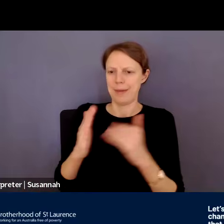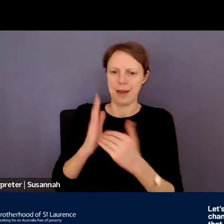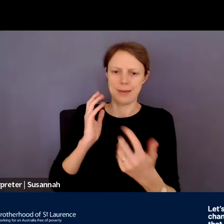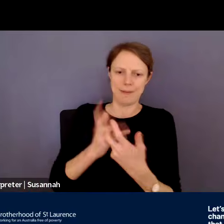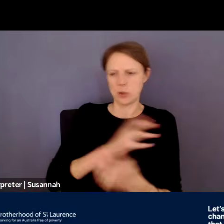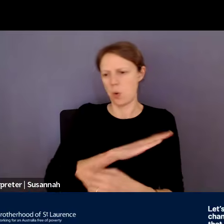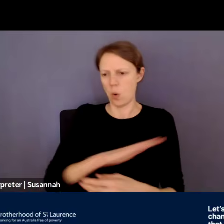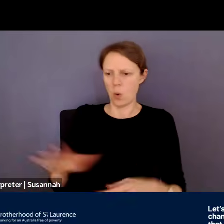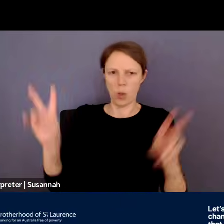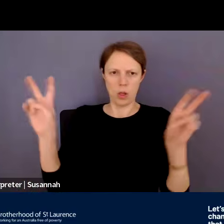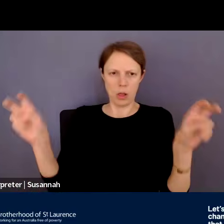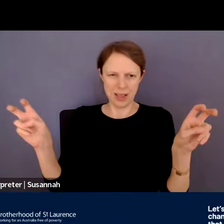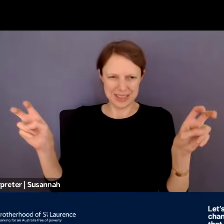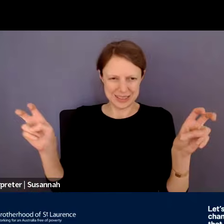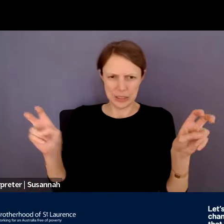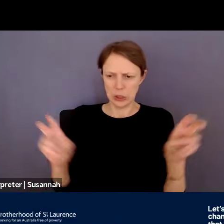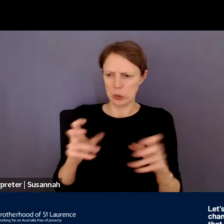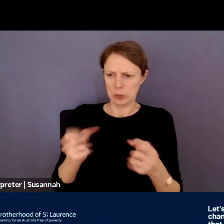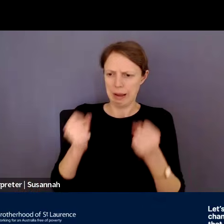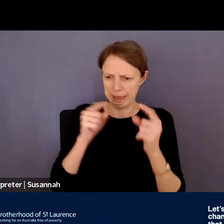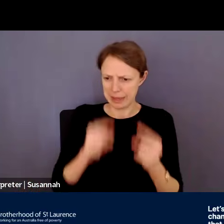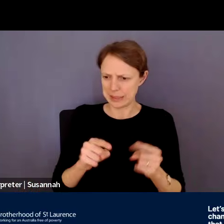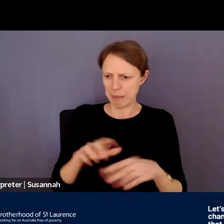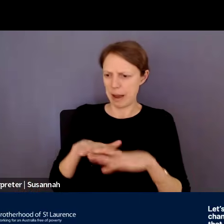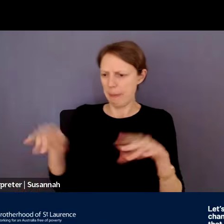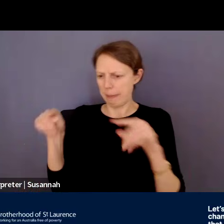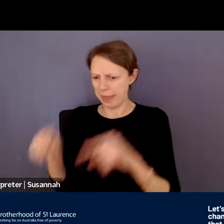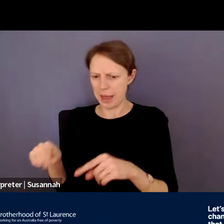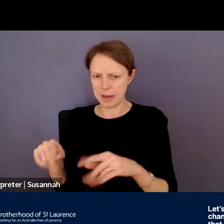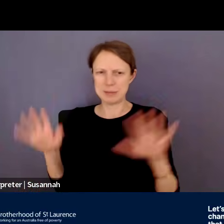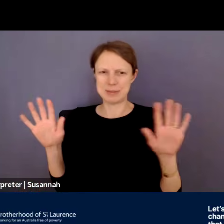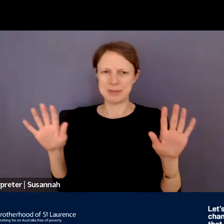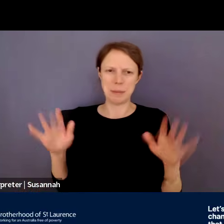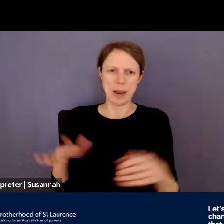definitely get that or you don't get that or, you know, local service providers tend to be really